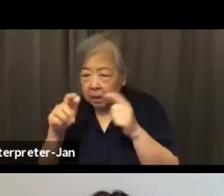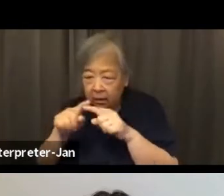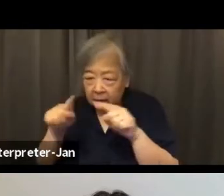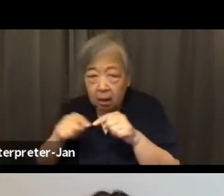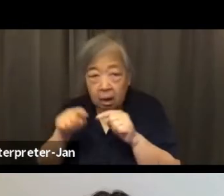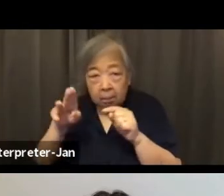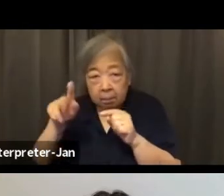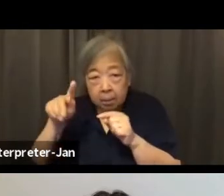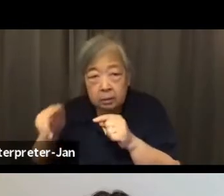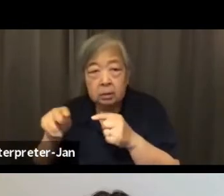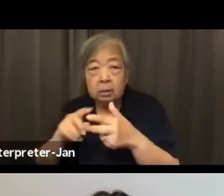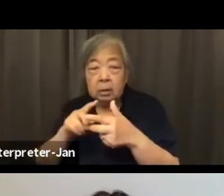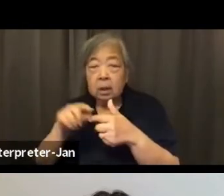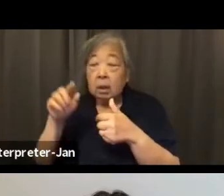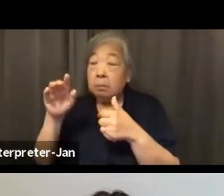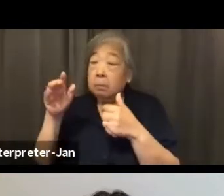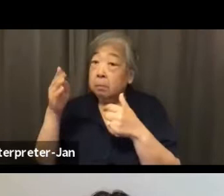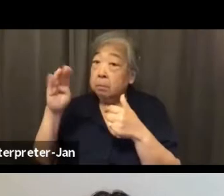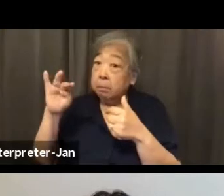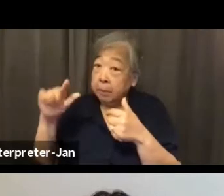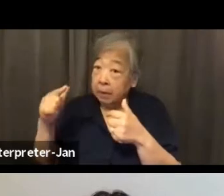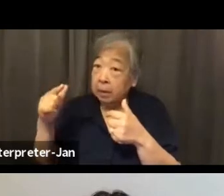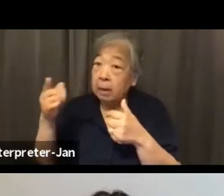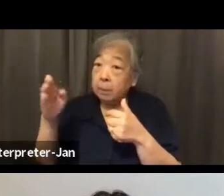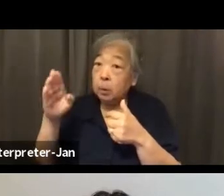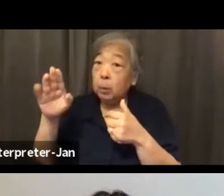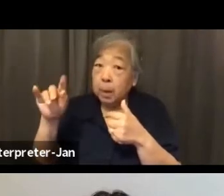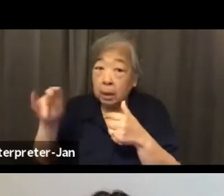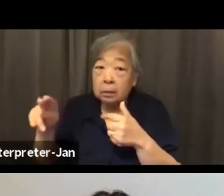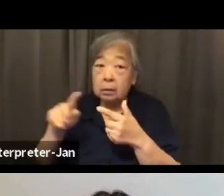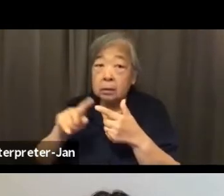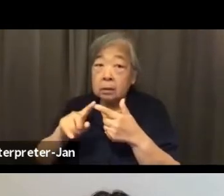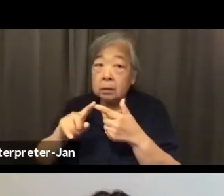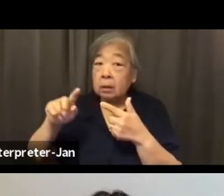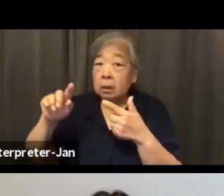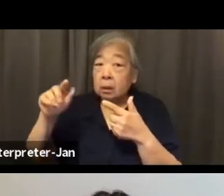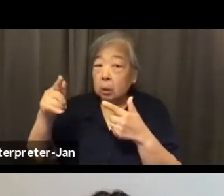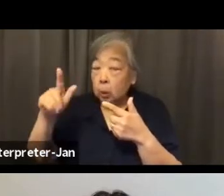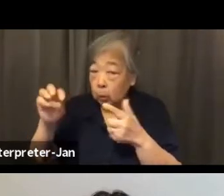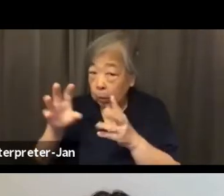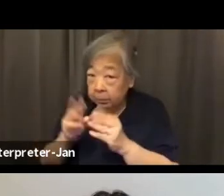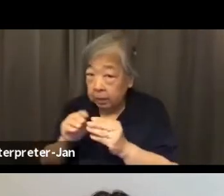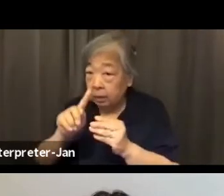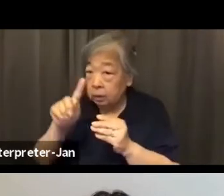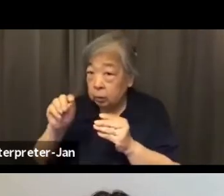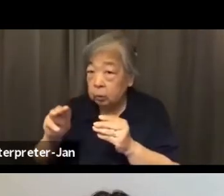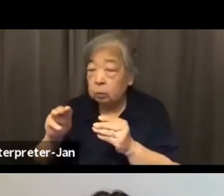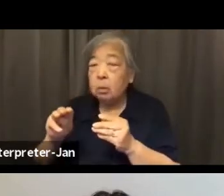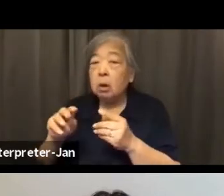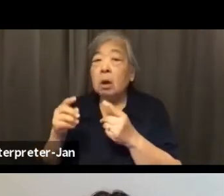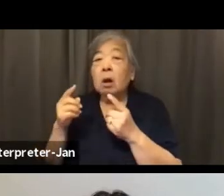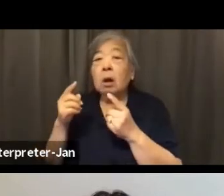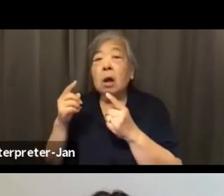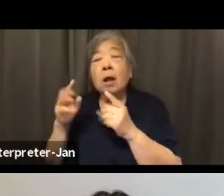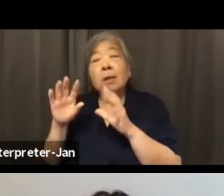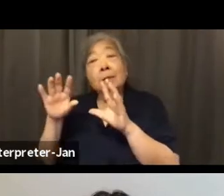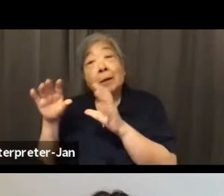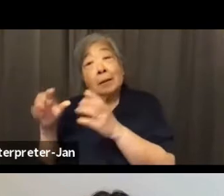Just to clarify, these platforms when we switched to NSLI-Y VSI, the class sizes were smaller